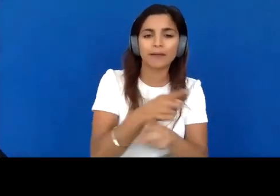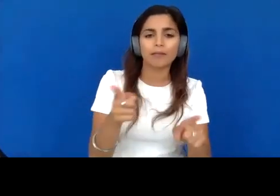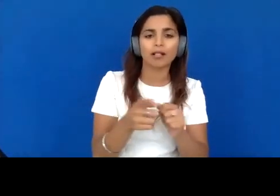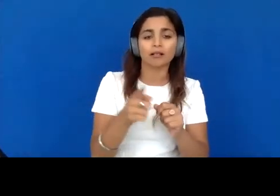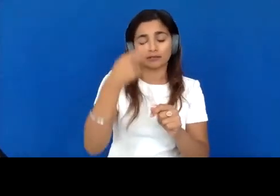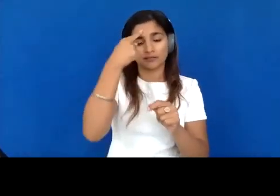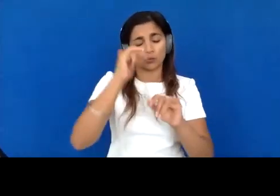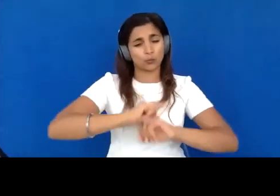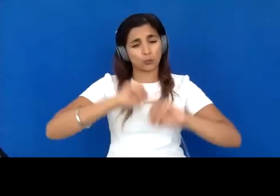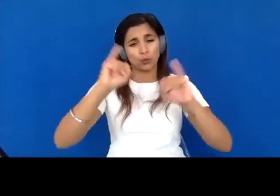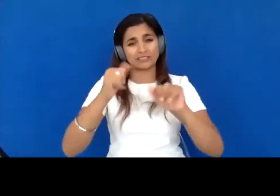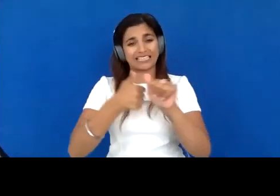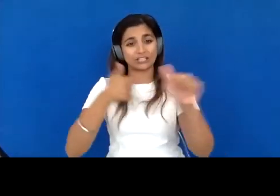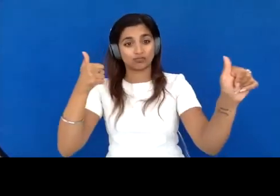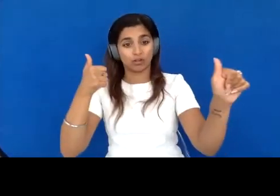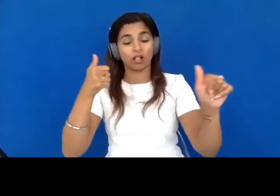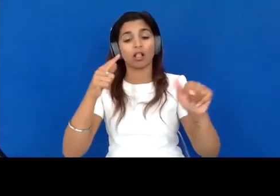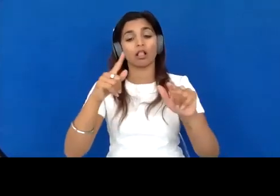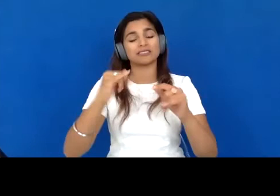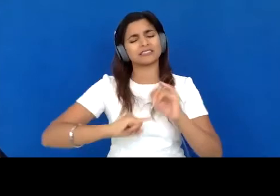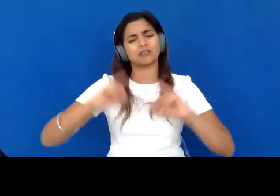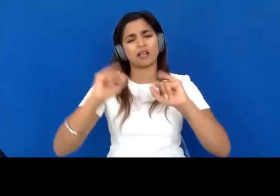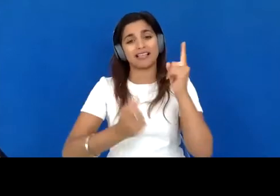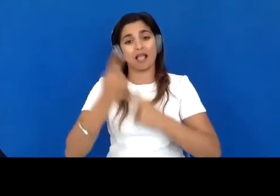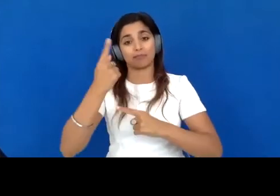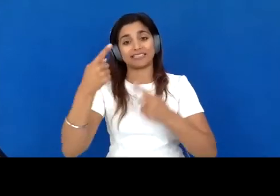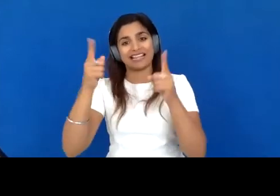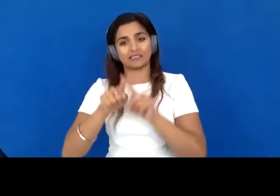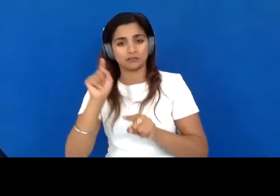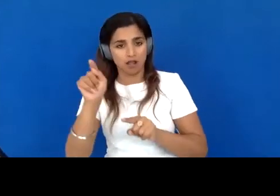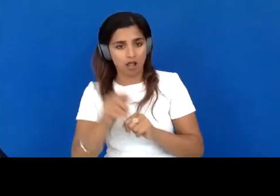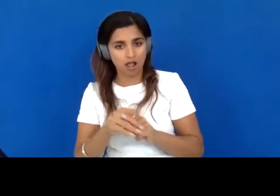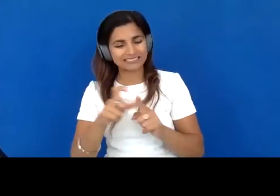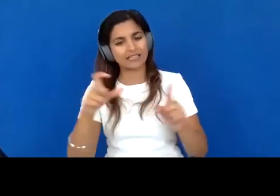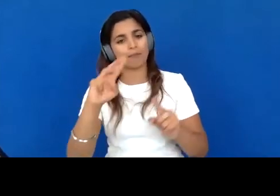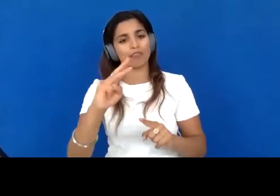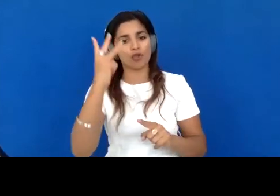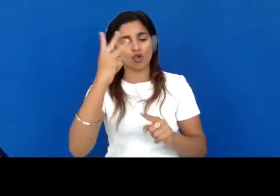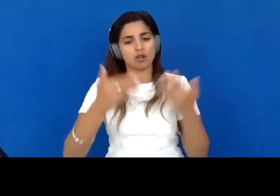December 3rd 1984 the u.s. own Union Carbide pesticide factory laid 40 tons